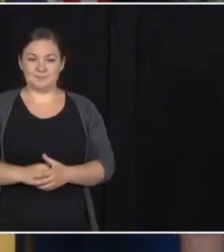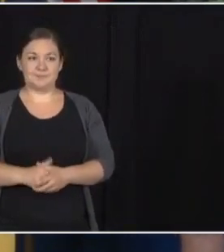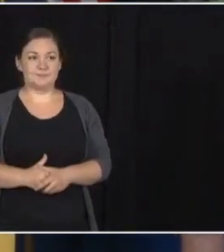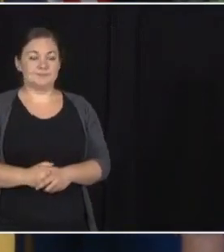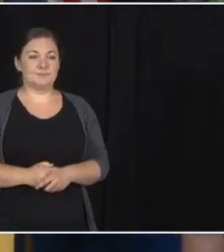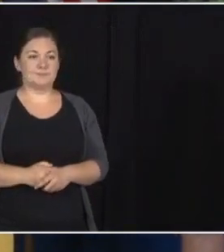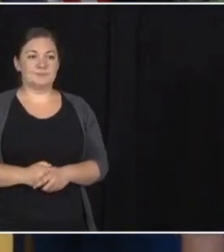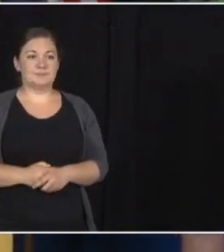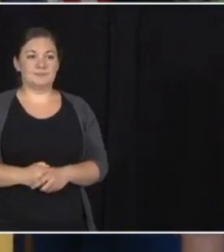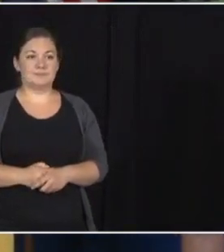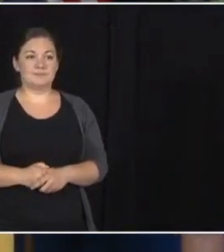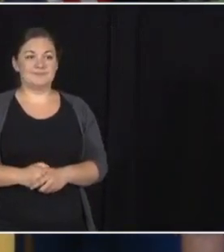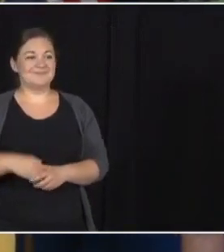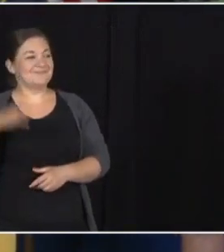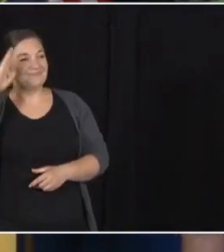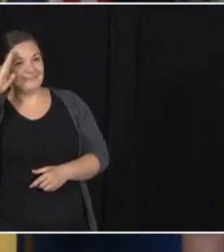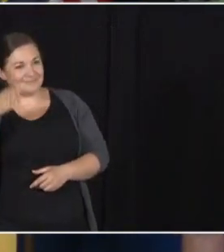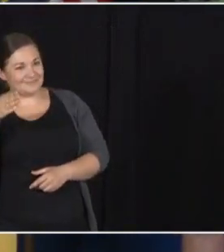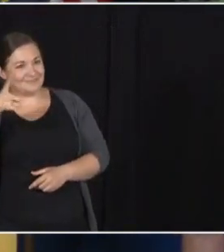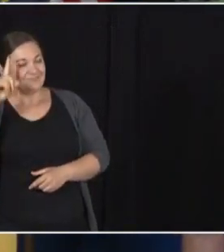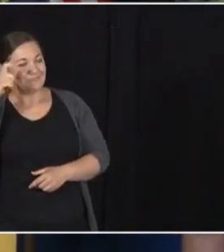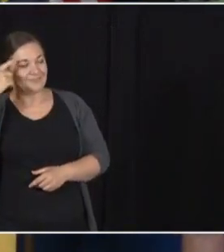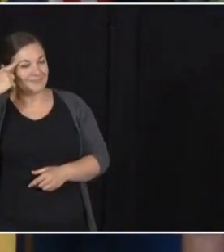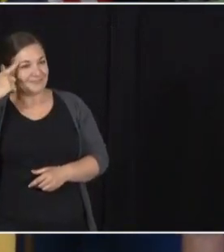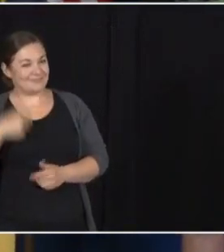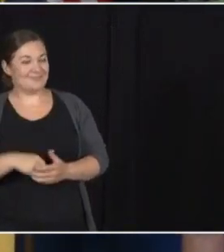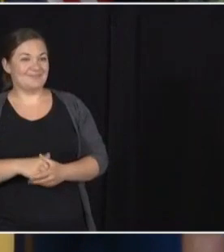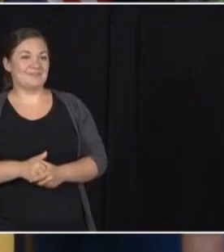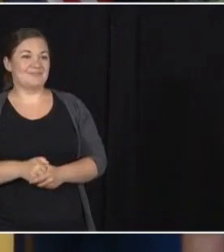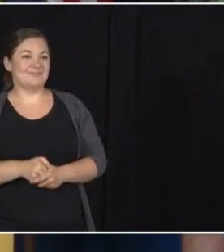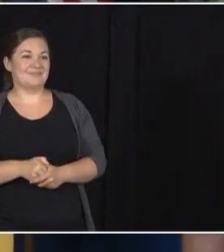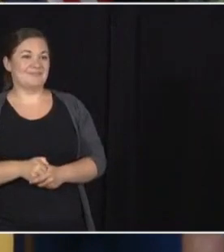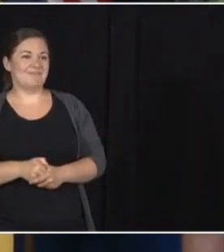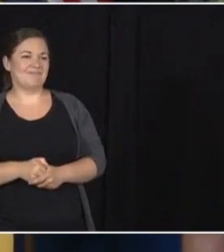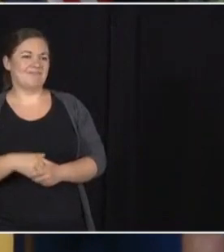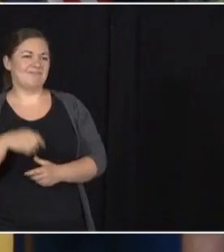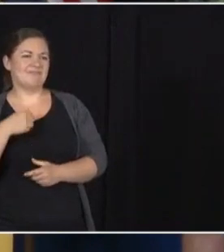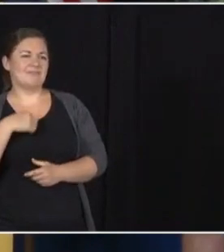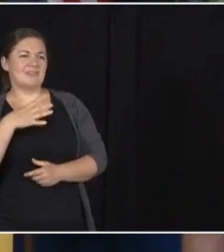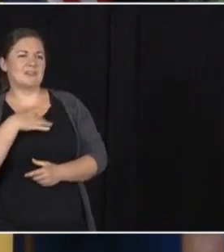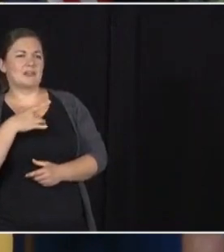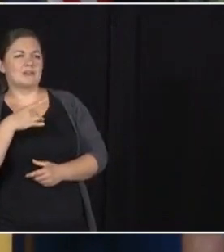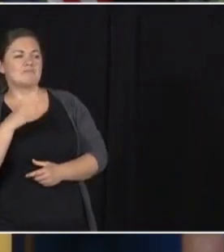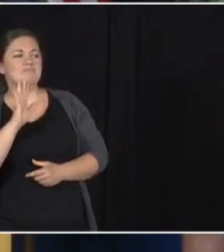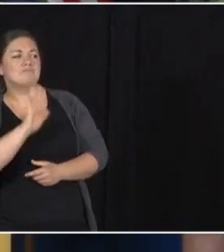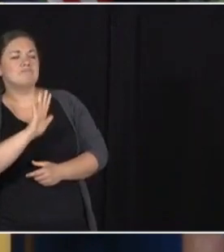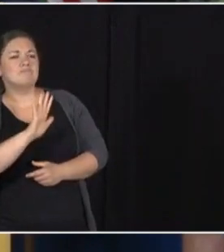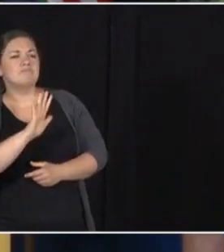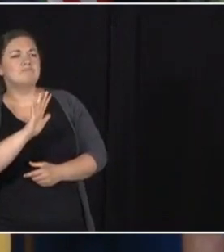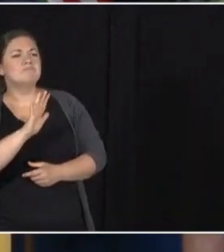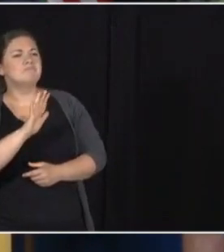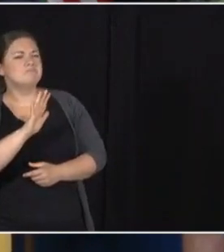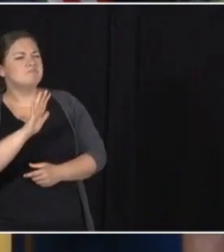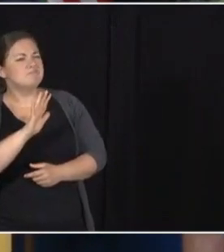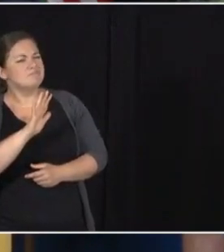Next question comes from from radio Canada. Go ahead. Hi Matt. Marcus big high Premier.